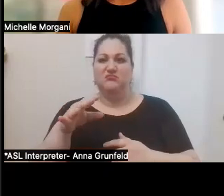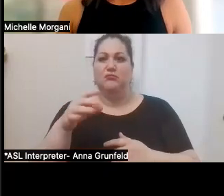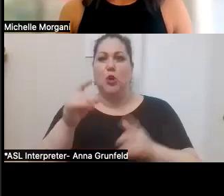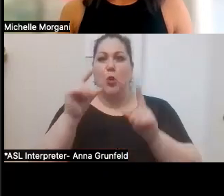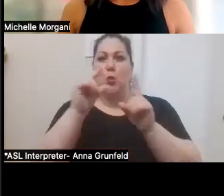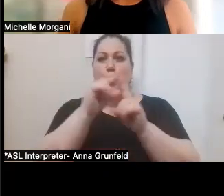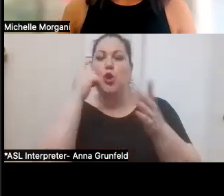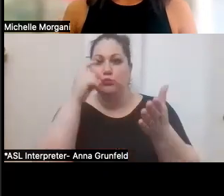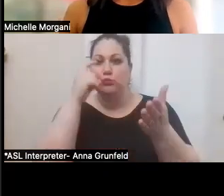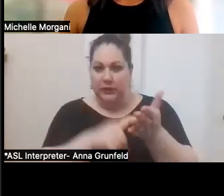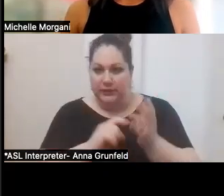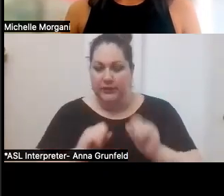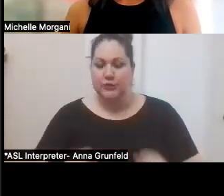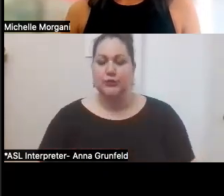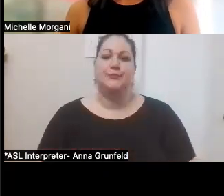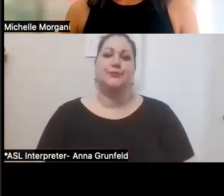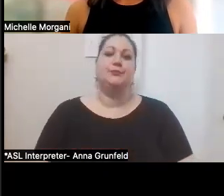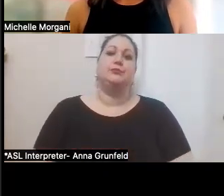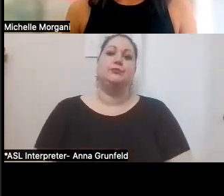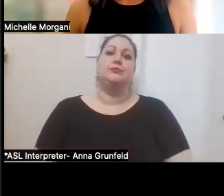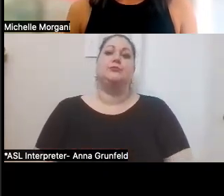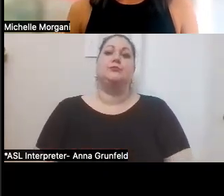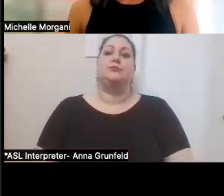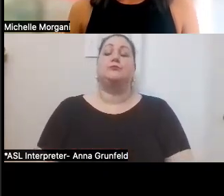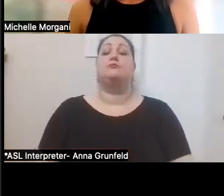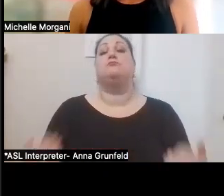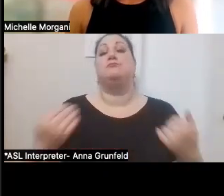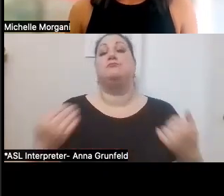So again, I have an interview snippet for us to read through.